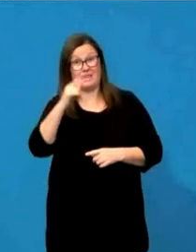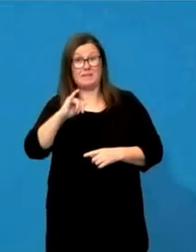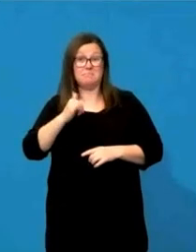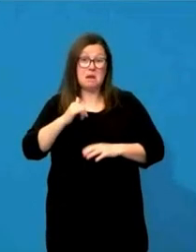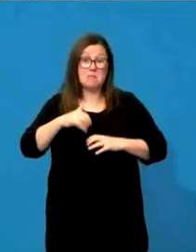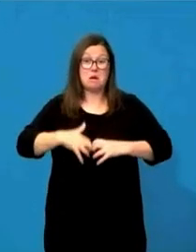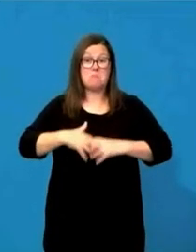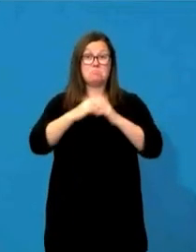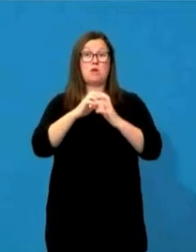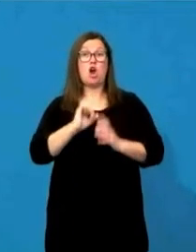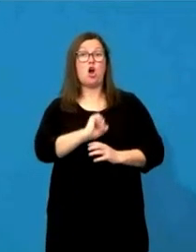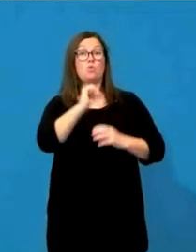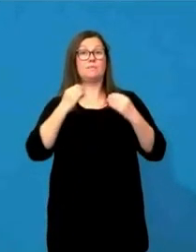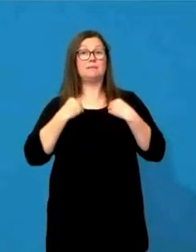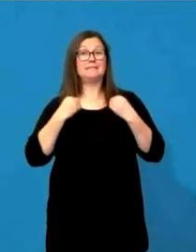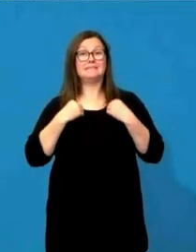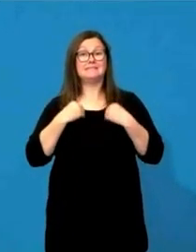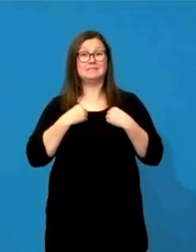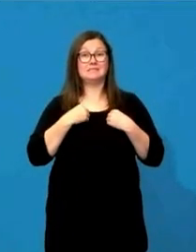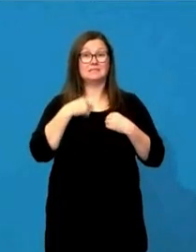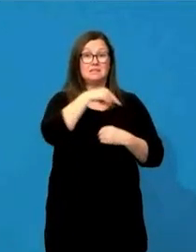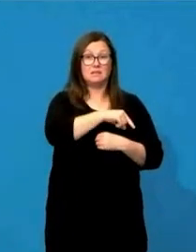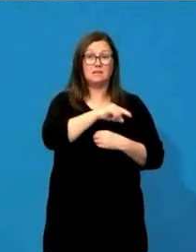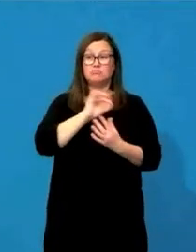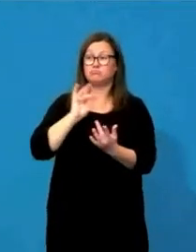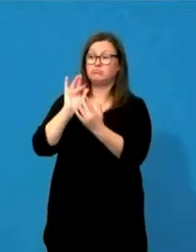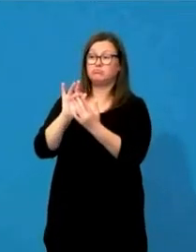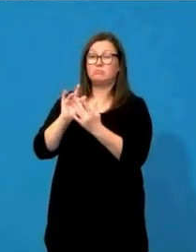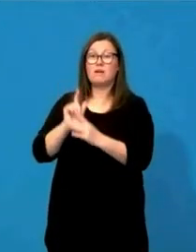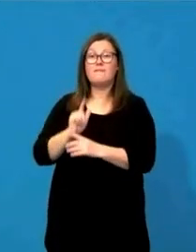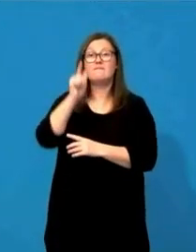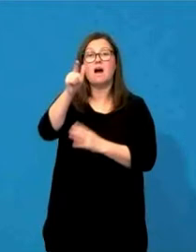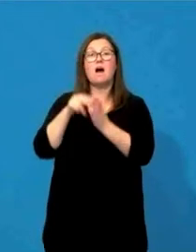He approached Far North to be subcontracting with them, but they didn't appear to be